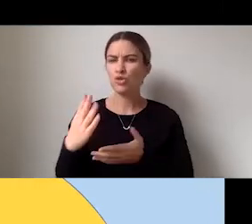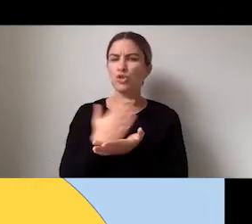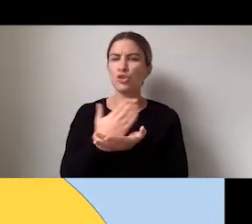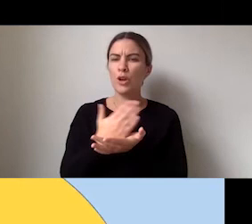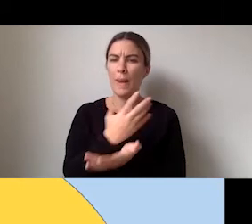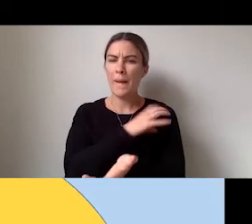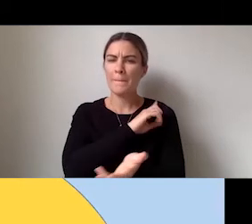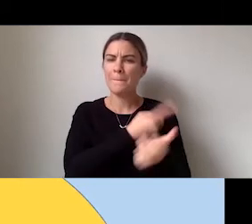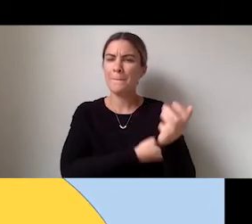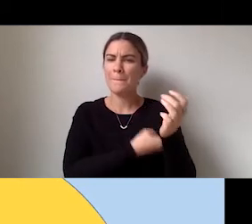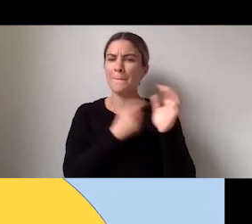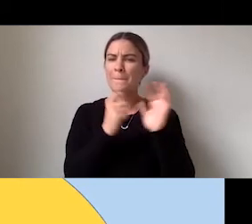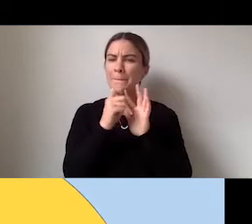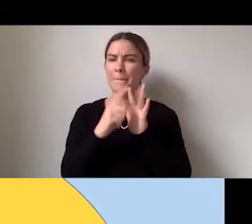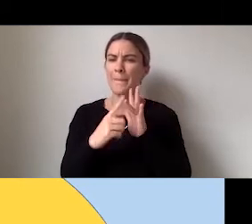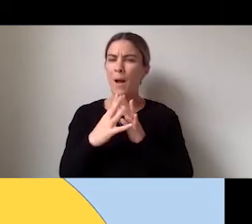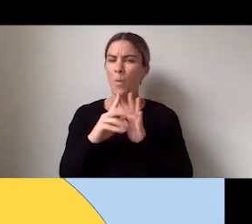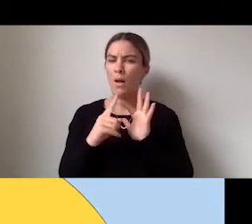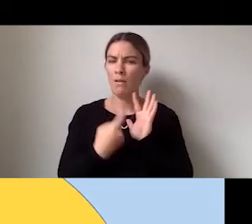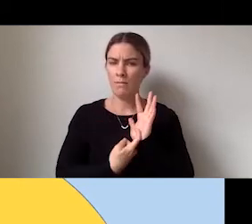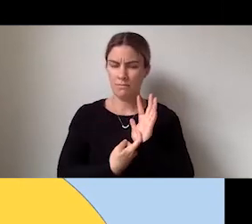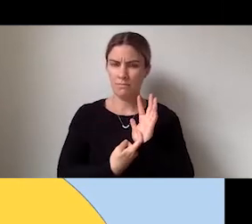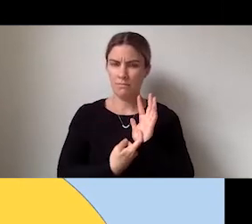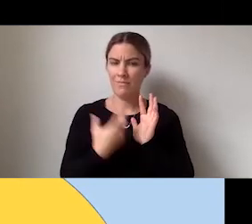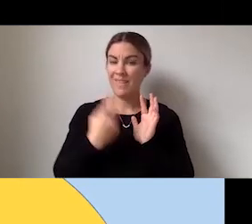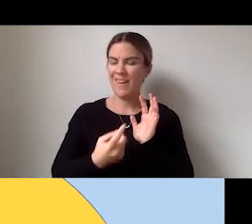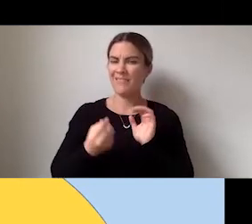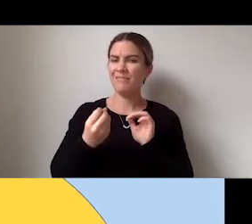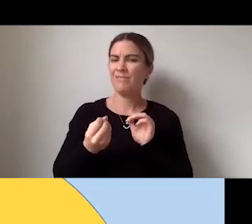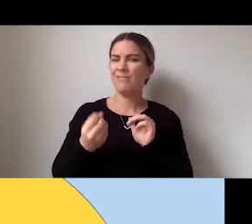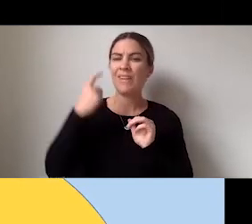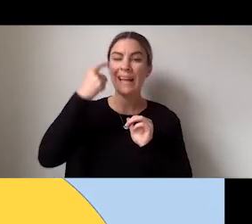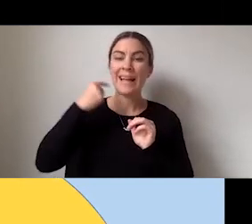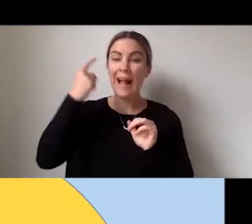I want to acknowledge - there is a yellow circle on the side, which is a